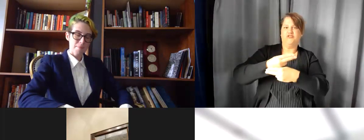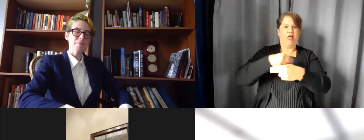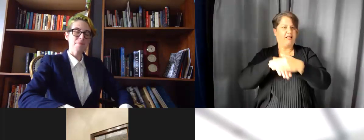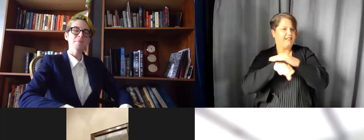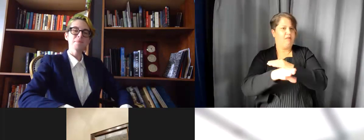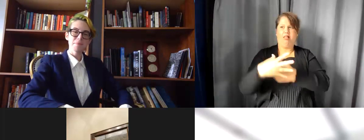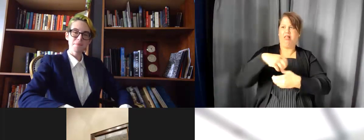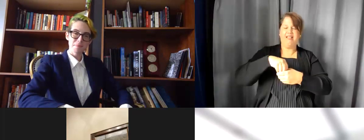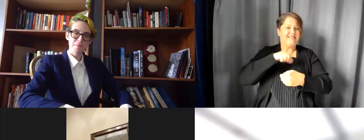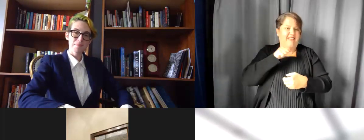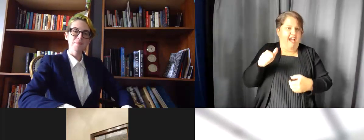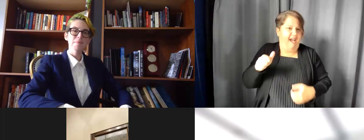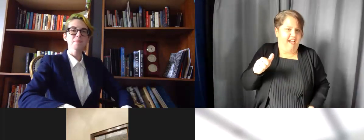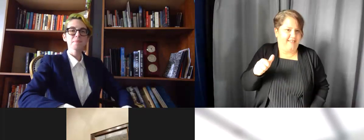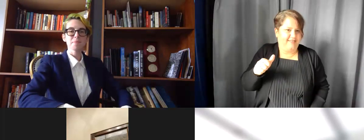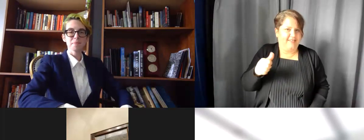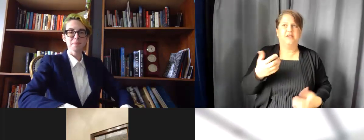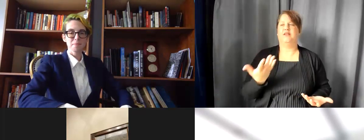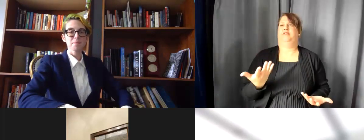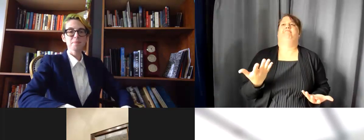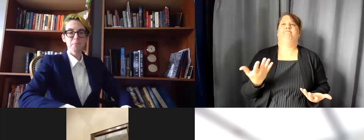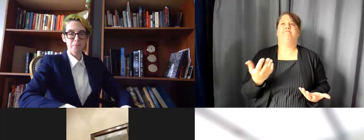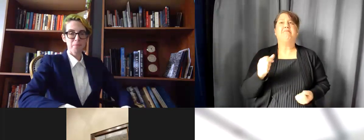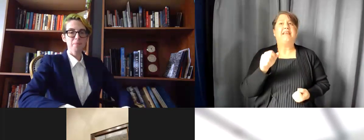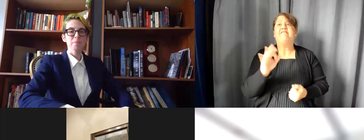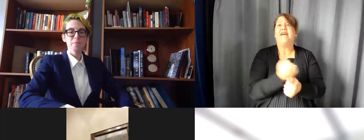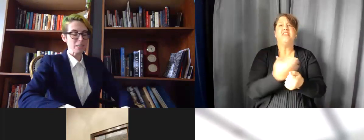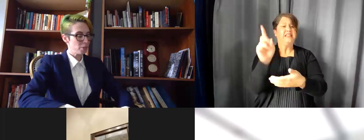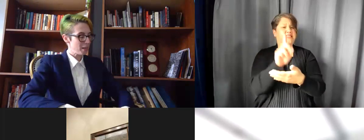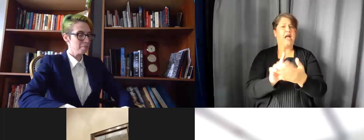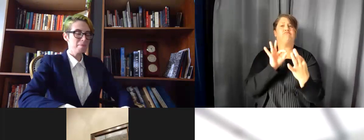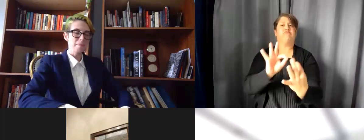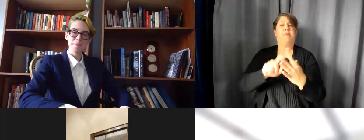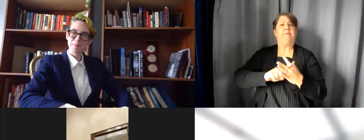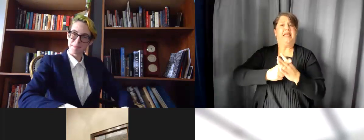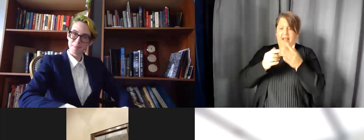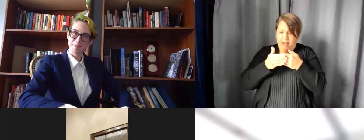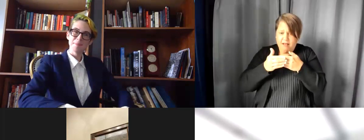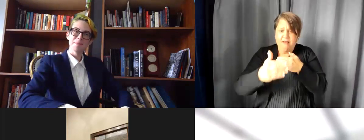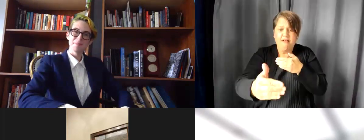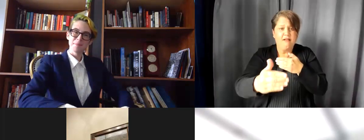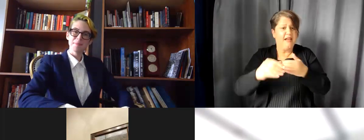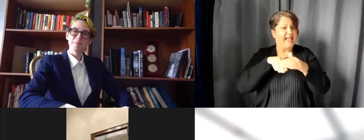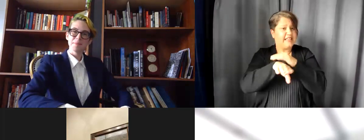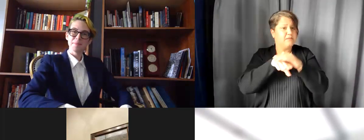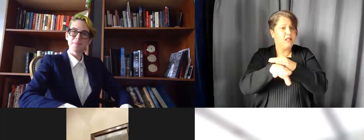Jordan Radford: That was just integrated at the beginning. Jordan Radford: We would have to. We would have to do this dance.